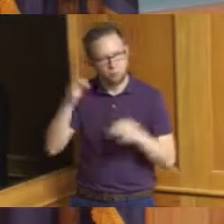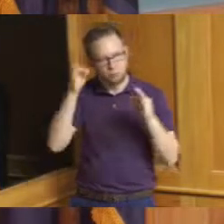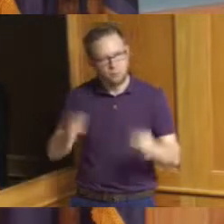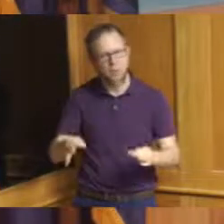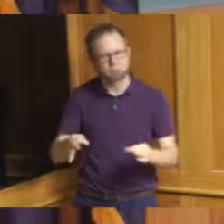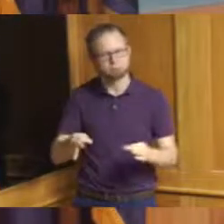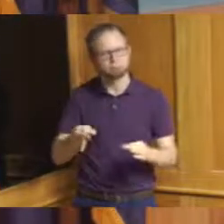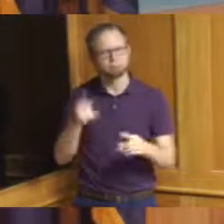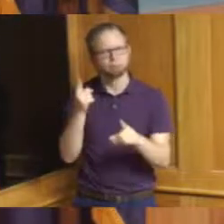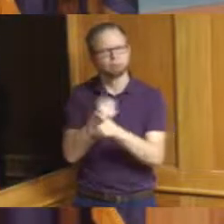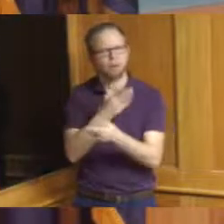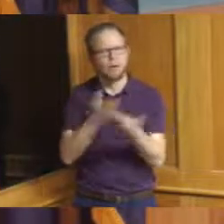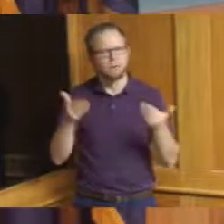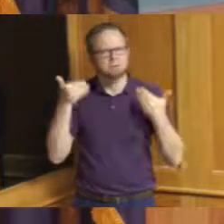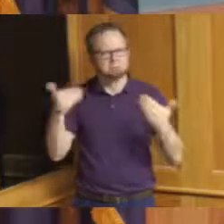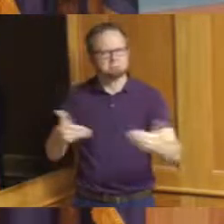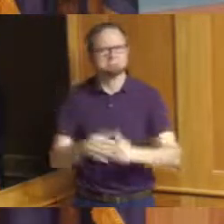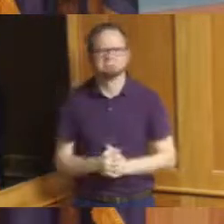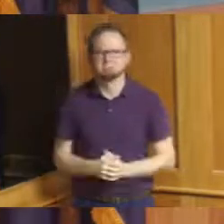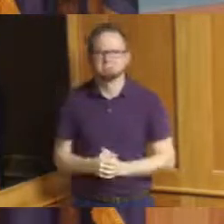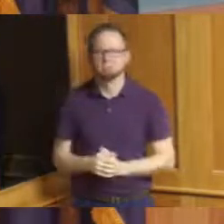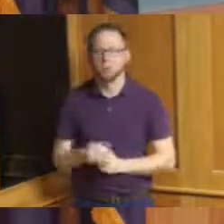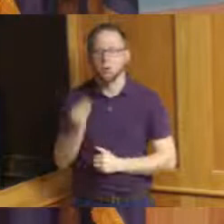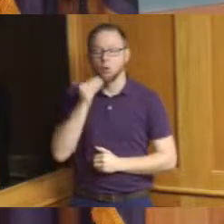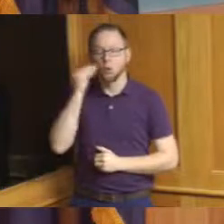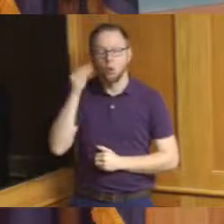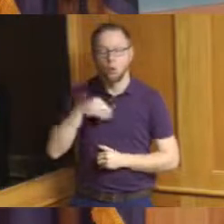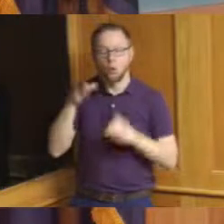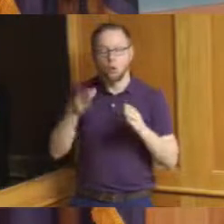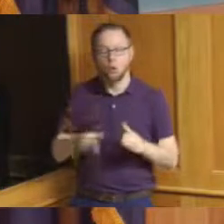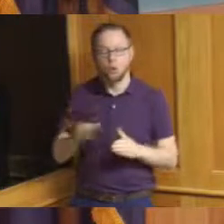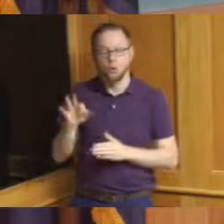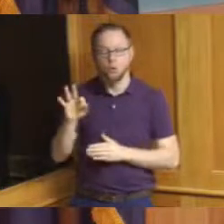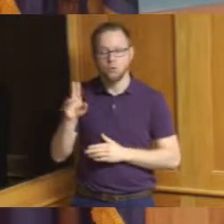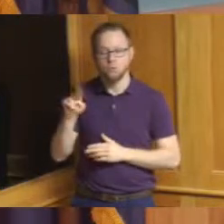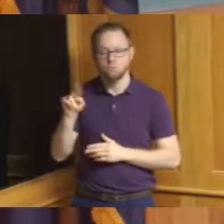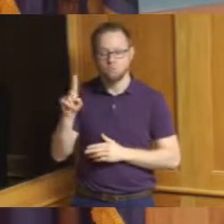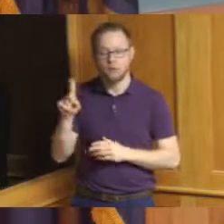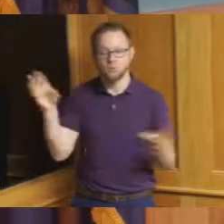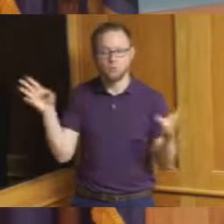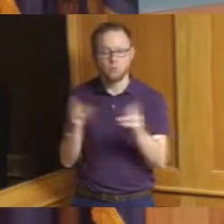we have a homeowners fund of five million dollars we got 40 million dollars for affordable housing